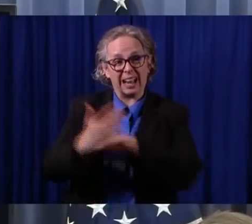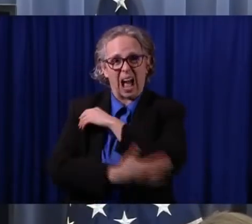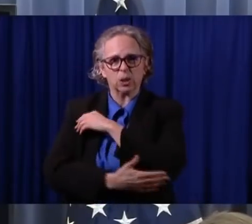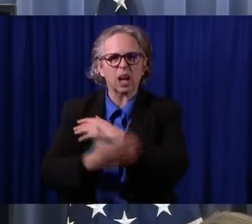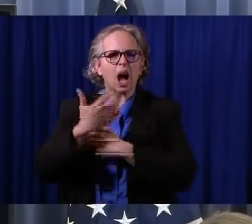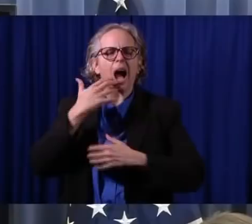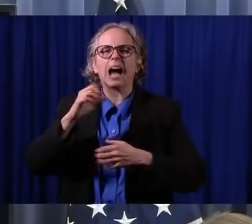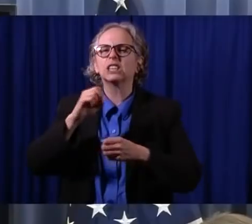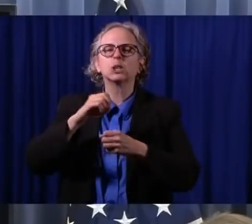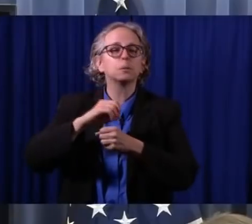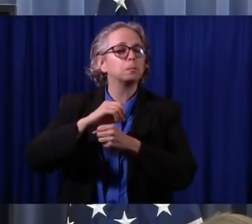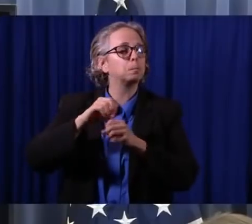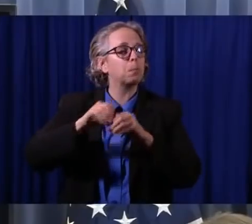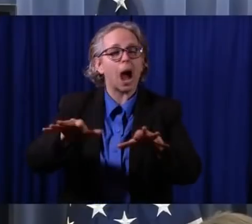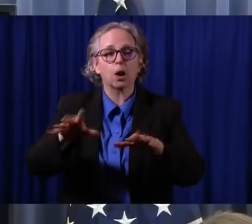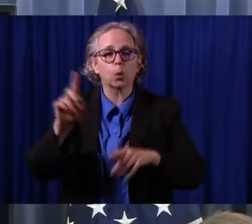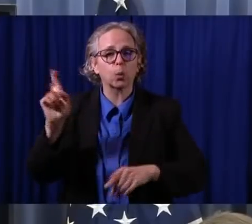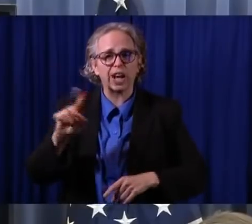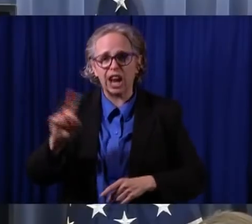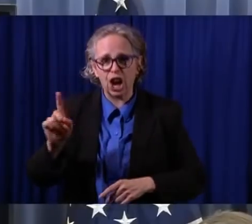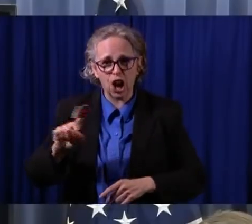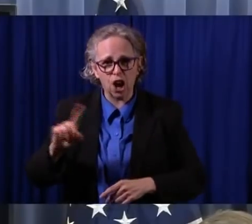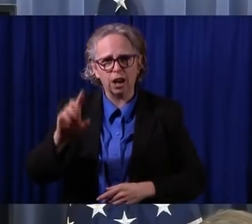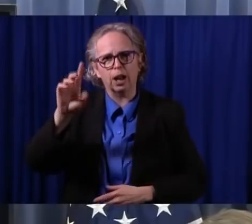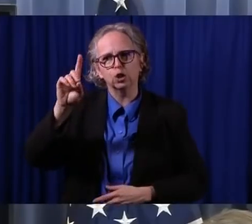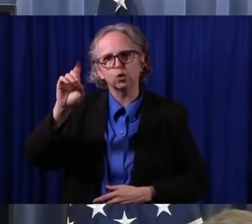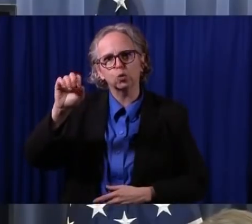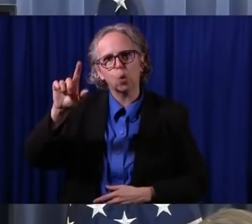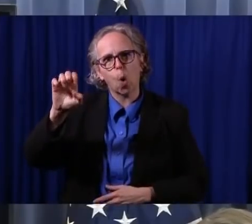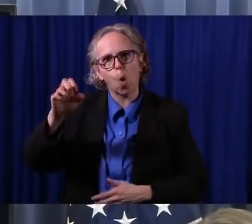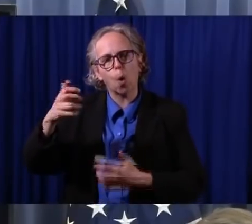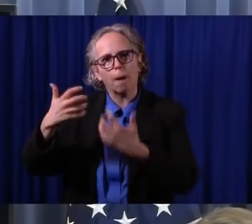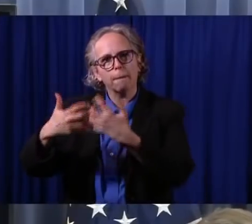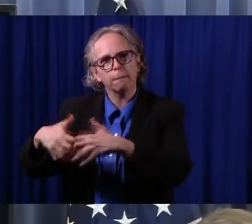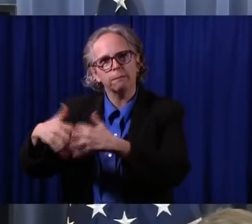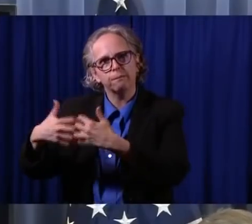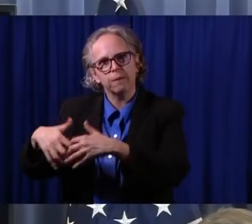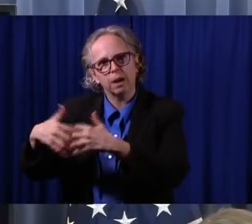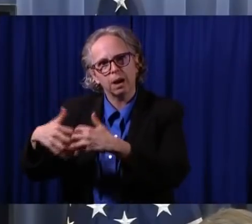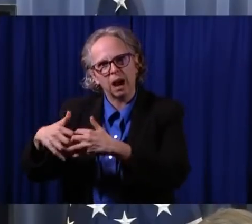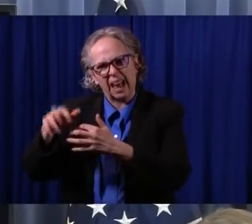COMPLETE. YOU ARE CERTAINLY SEEING A TREND THERE. IN CLARK COUNTY, THERE IS A